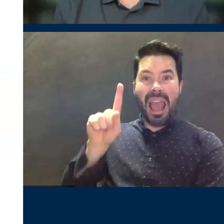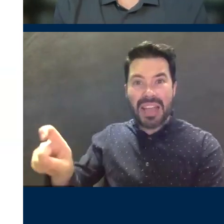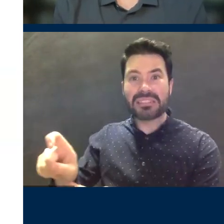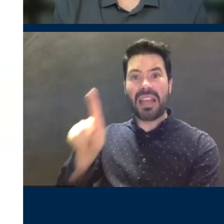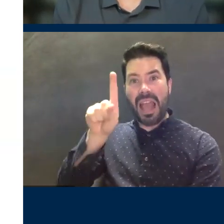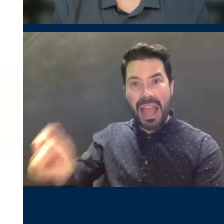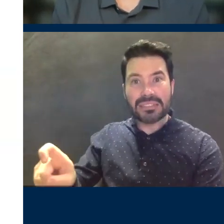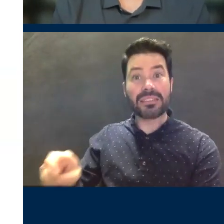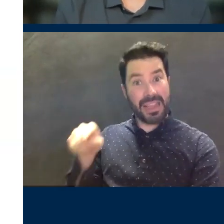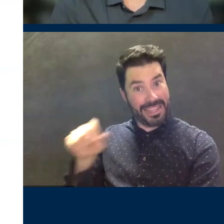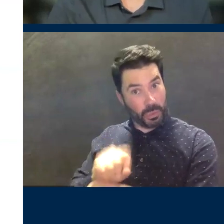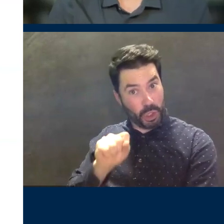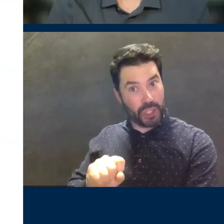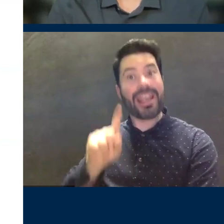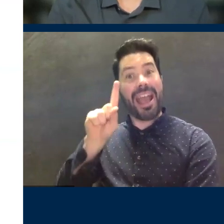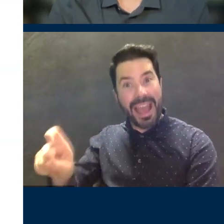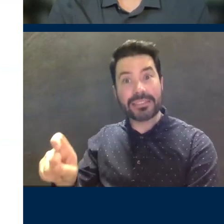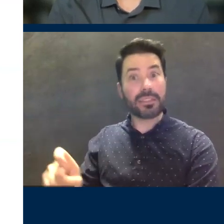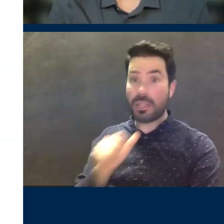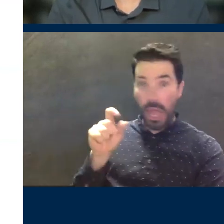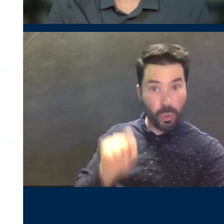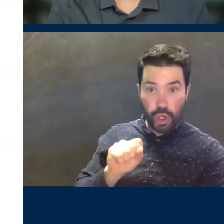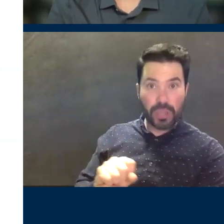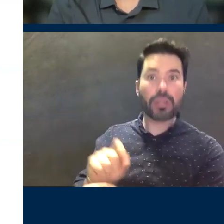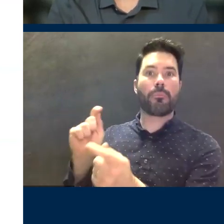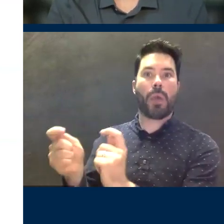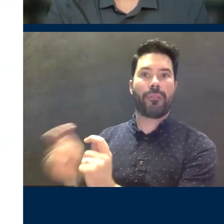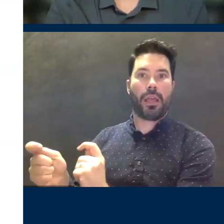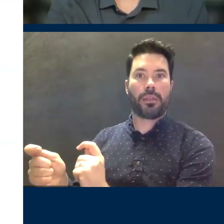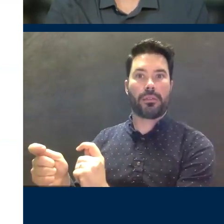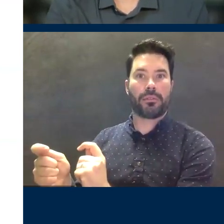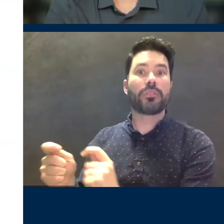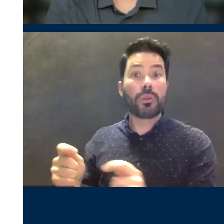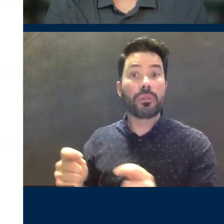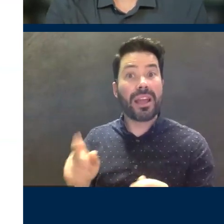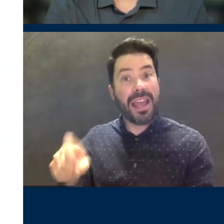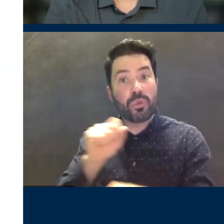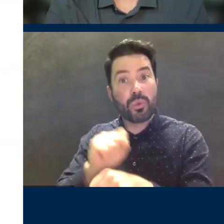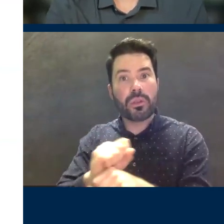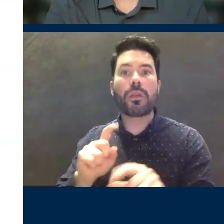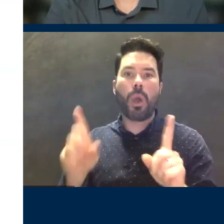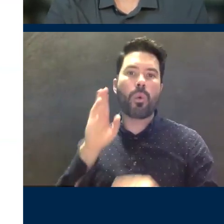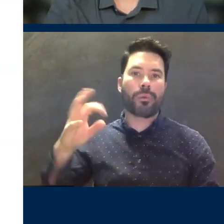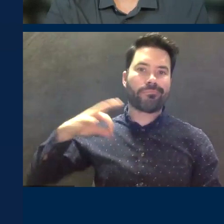And if it's not, you need to modify it. So it takes work. But this actually will make it beneficial for everybody.